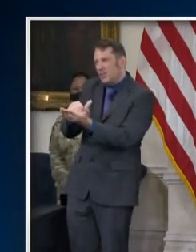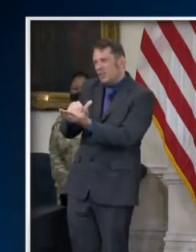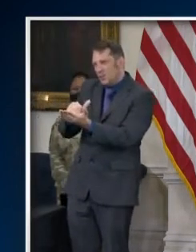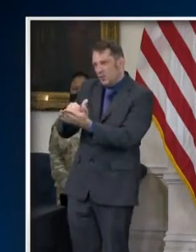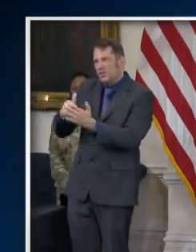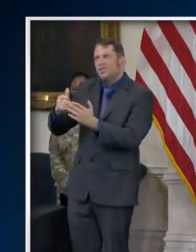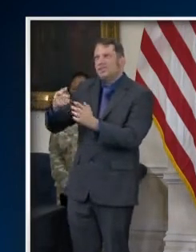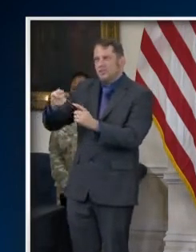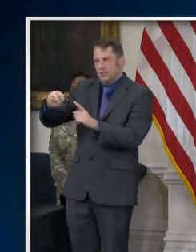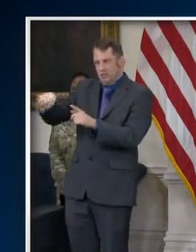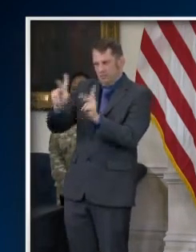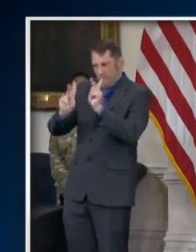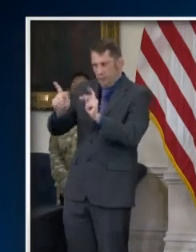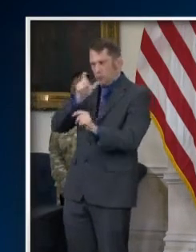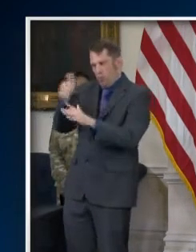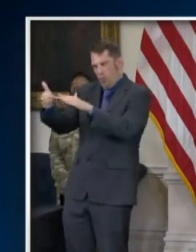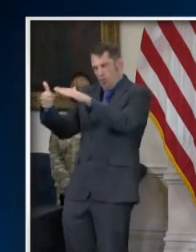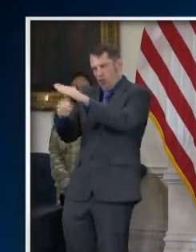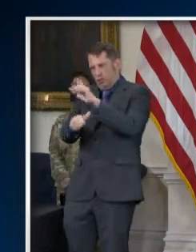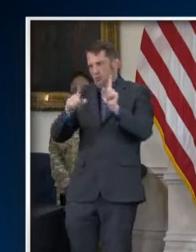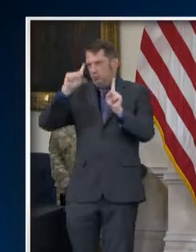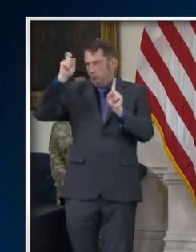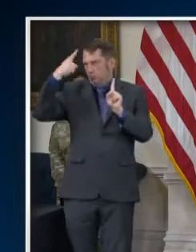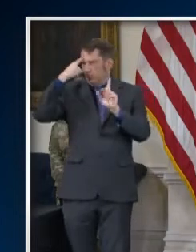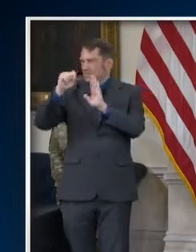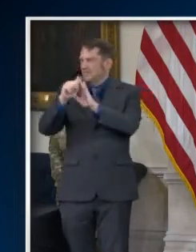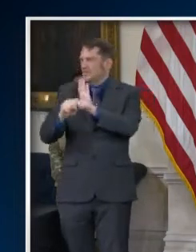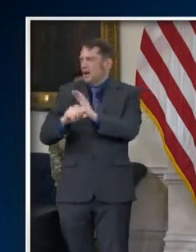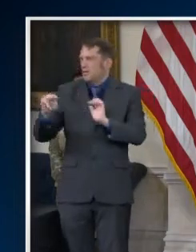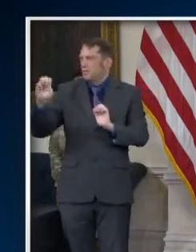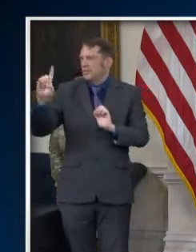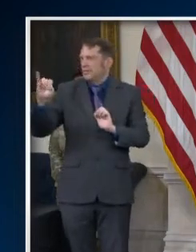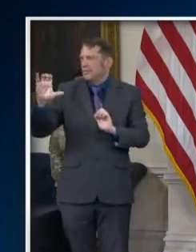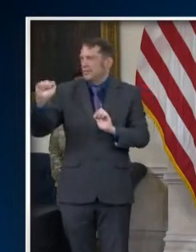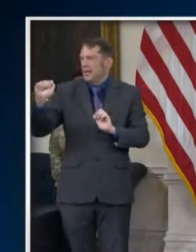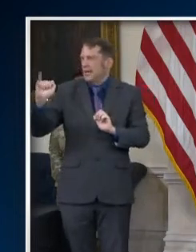MORE THAN 70,000 OF THE STATES MEDICAID RECIPIENTS AGE 50 AND